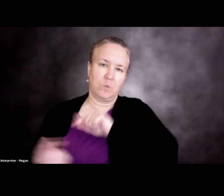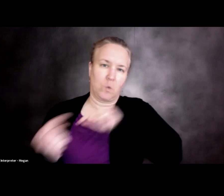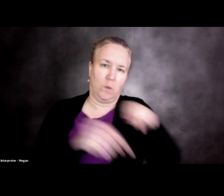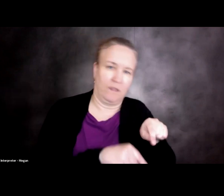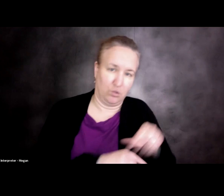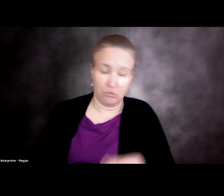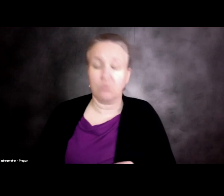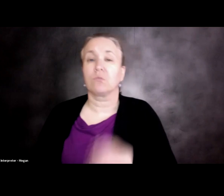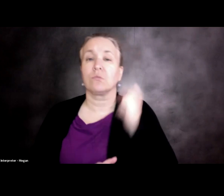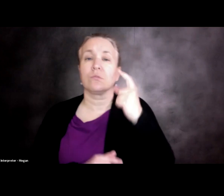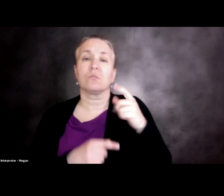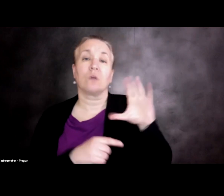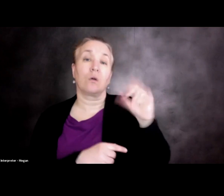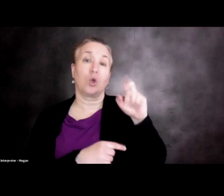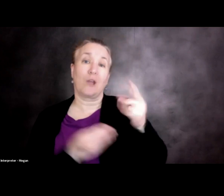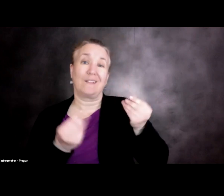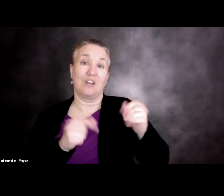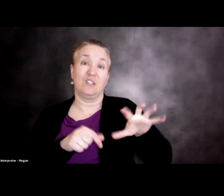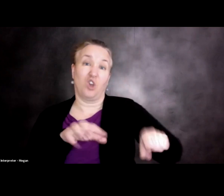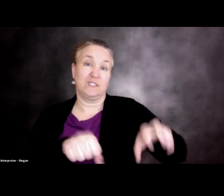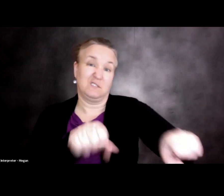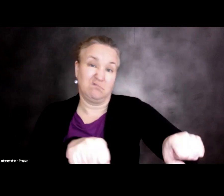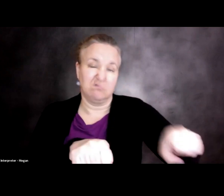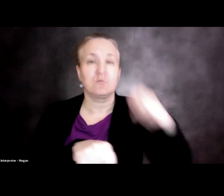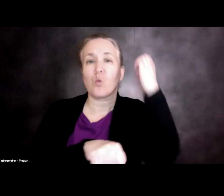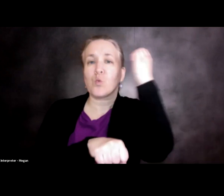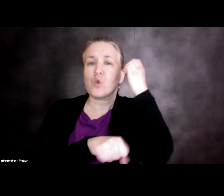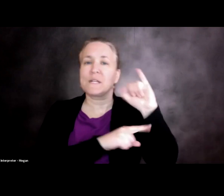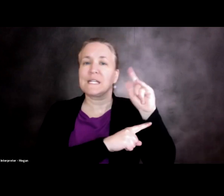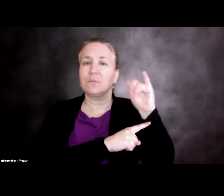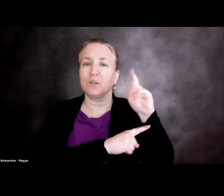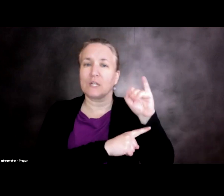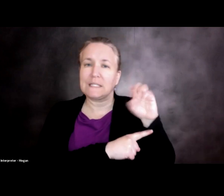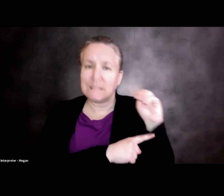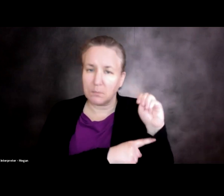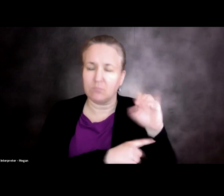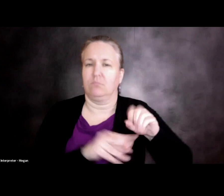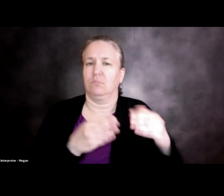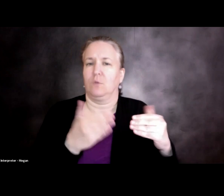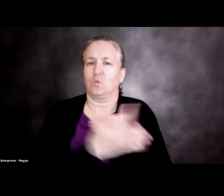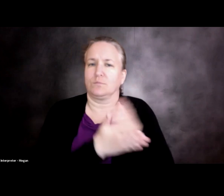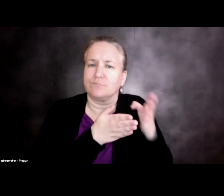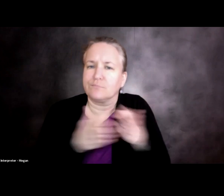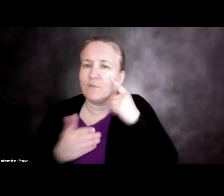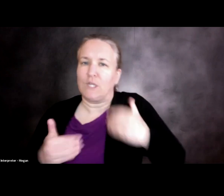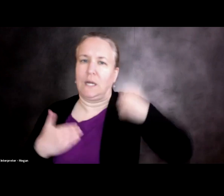In colonial territories, European imperialism provided new pathways for young men,